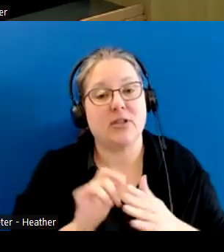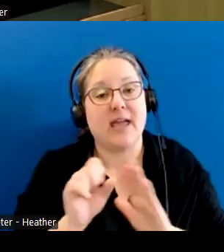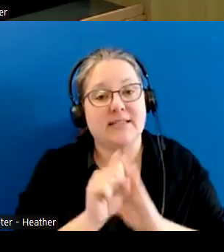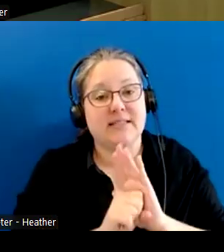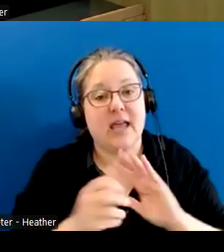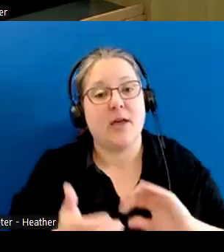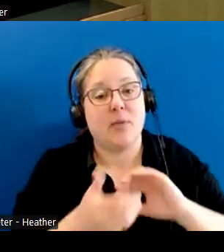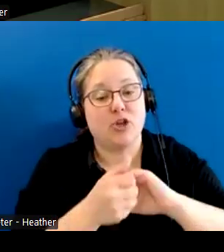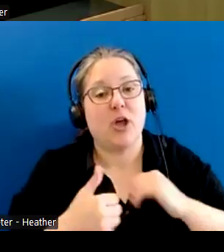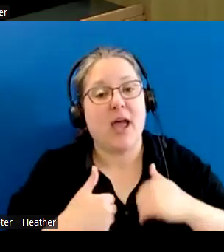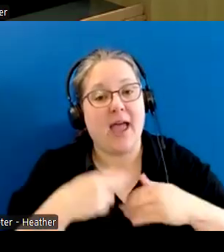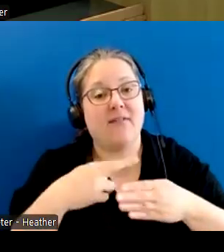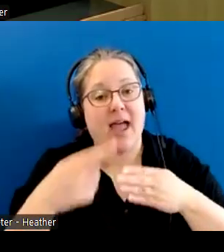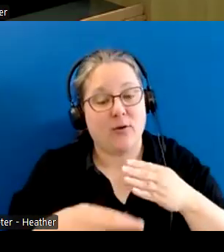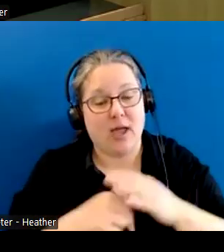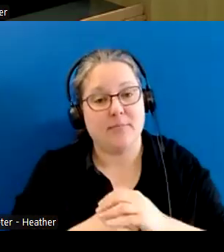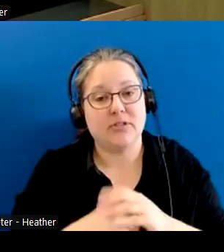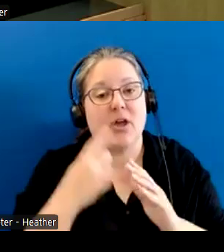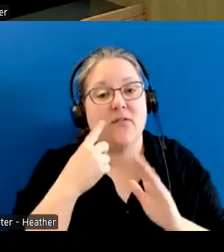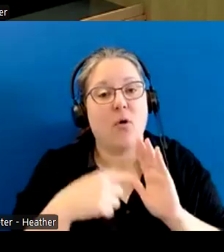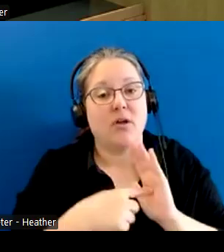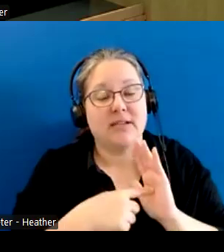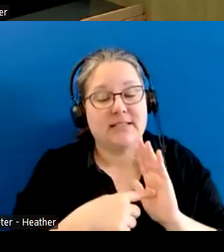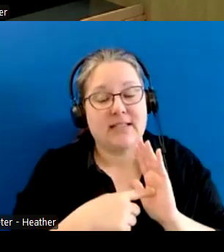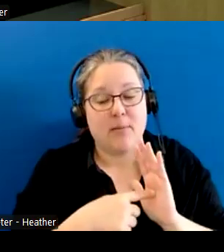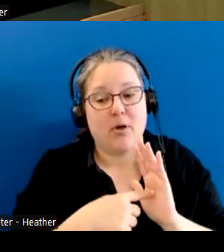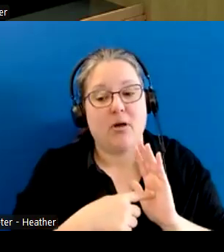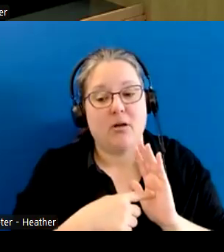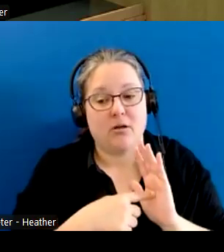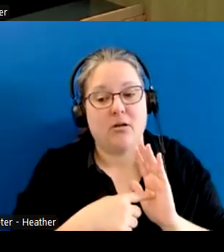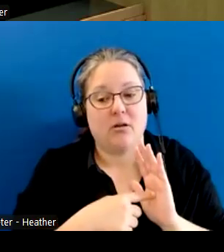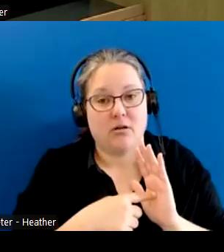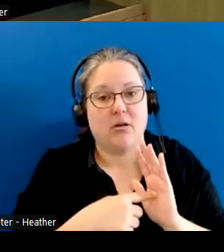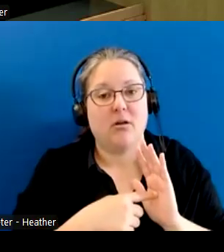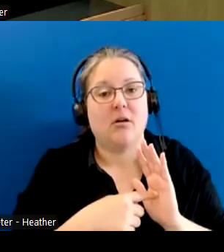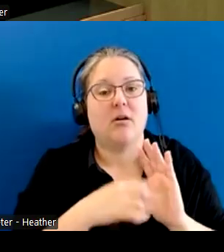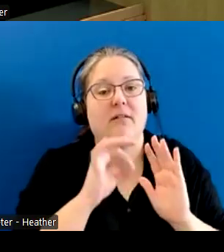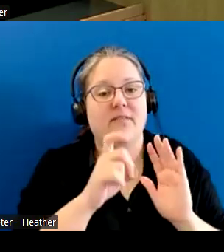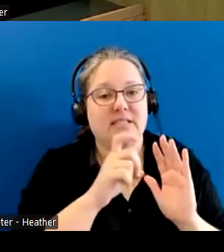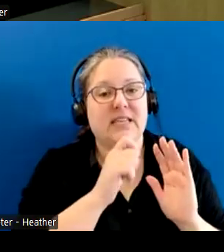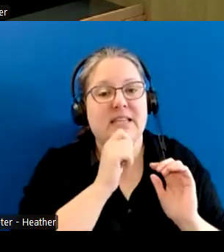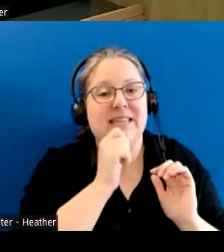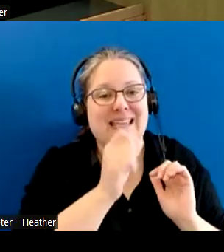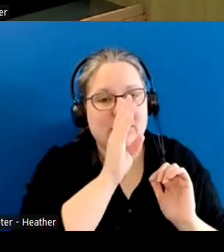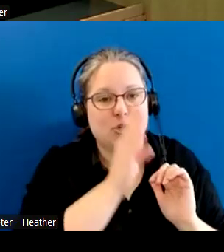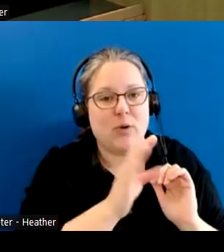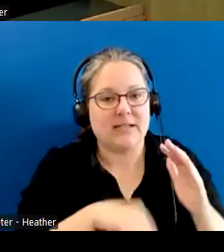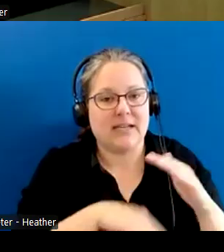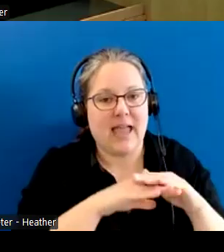have resulted in outcomes like um correcting the indirect um cap that was proposed. uh those of